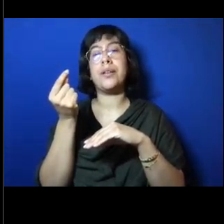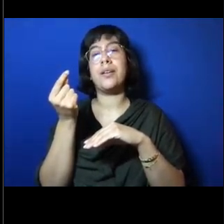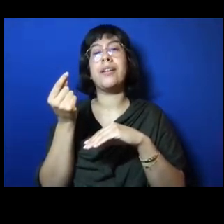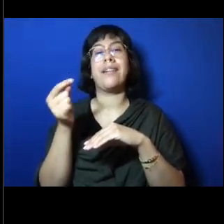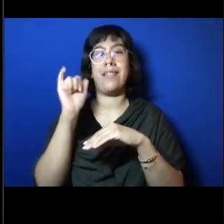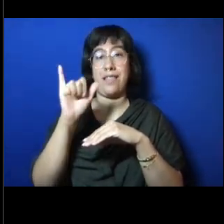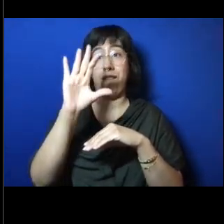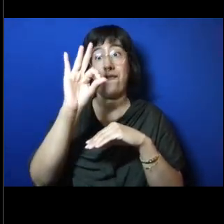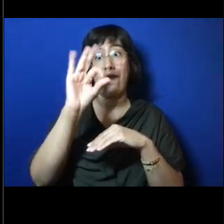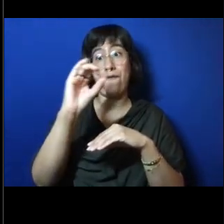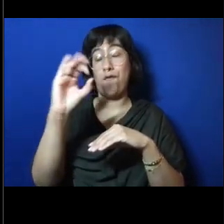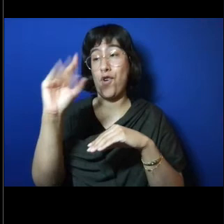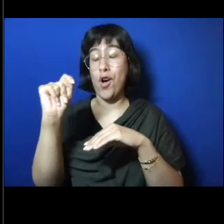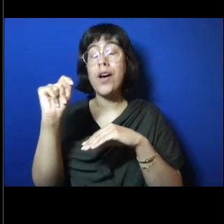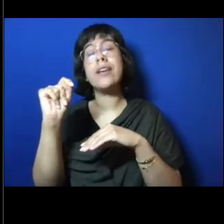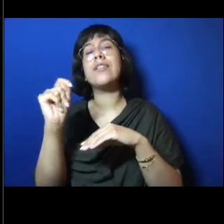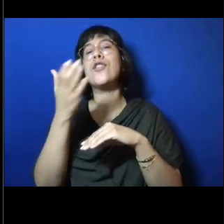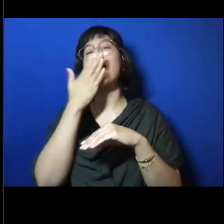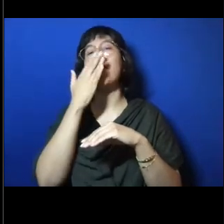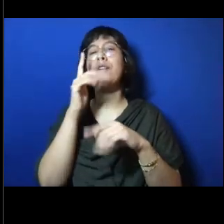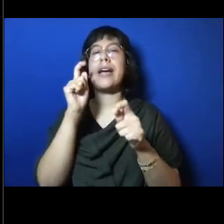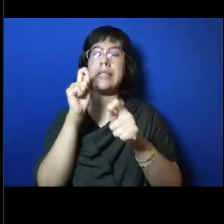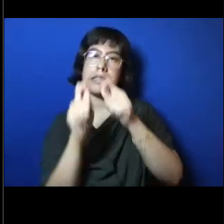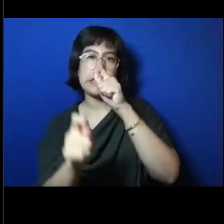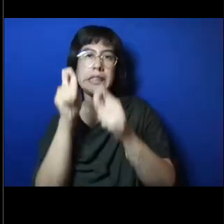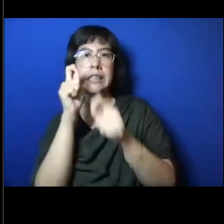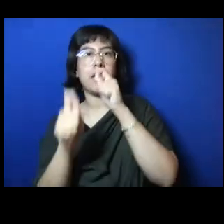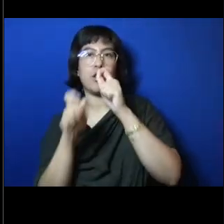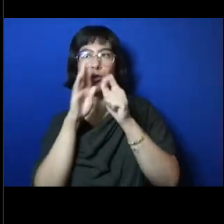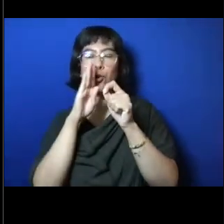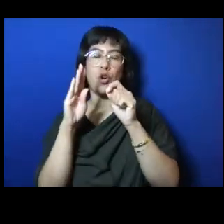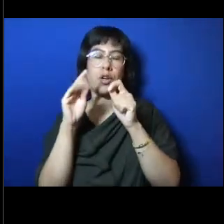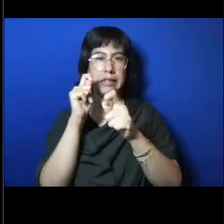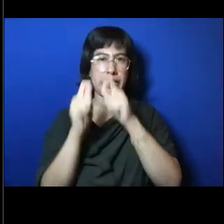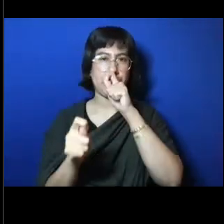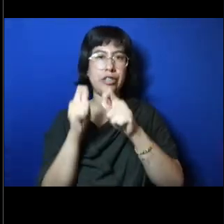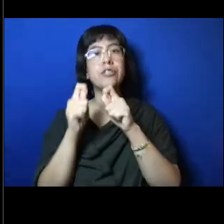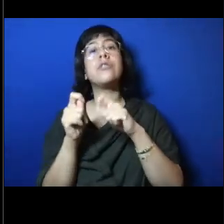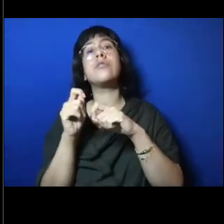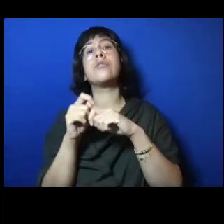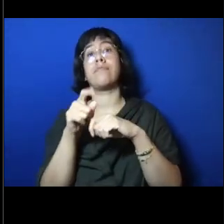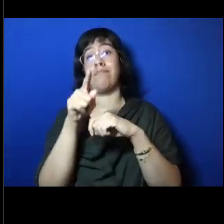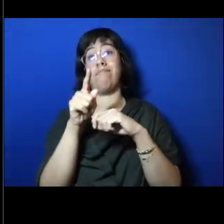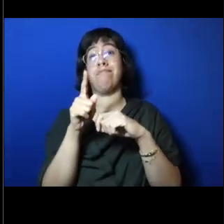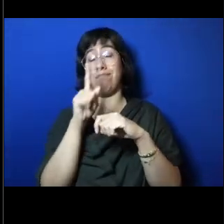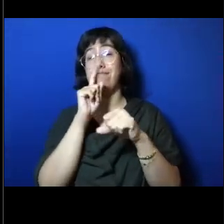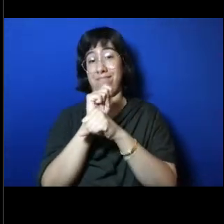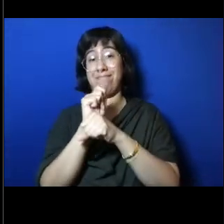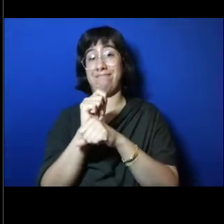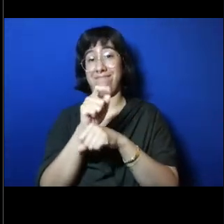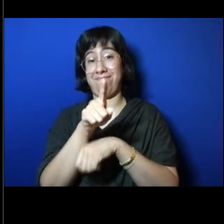They're incredibly good at manipulating that part. And so they will literally reach out with the underside of their foot